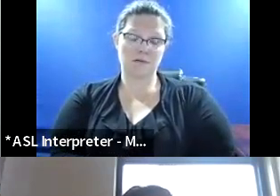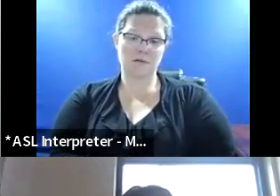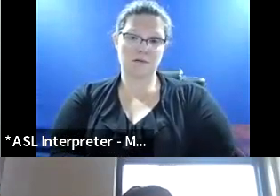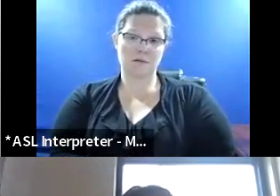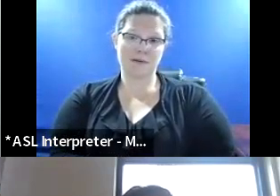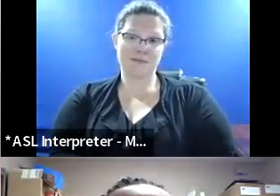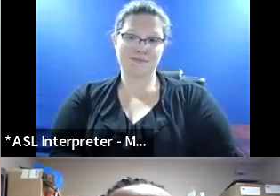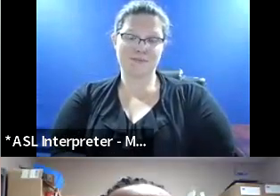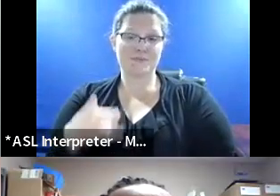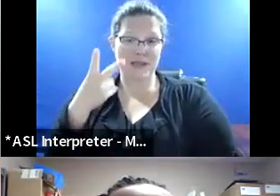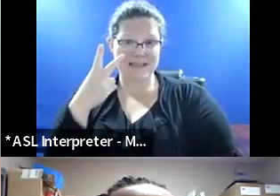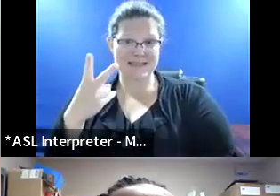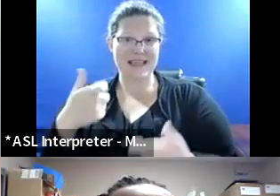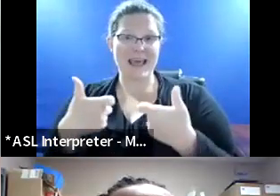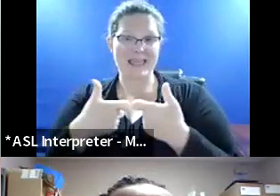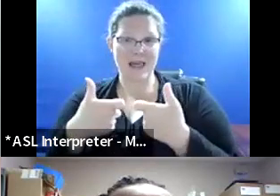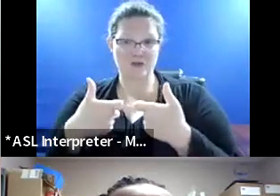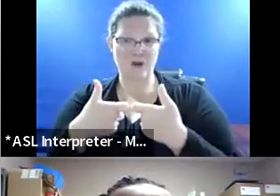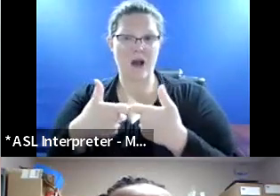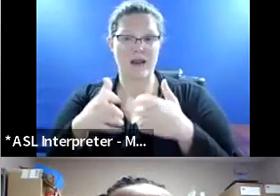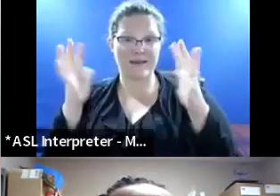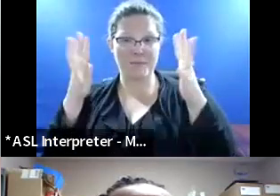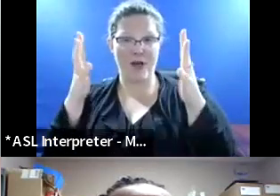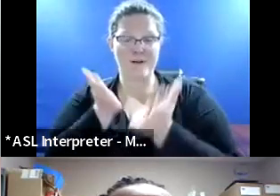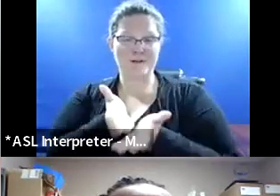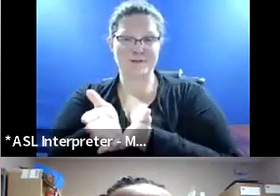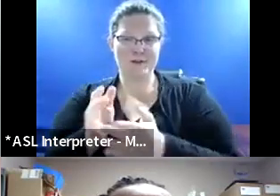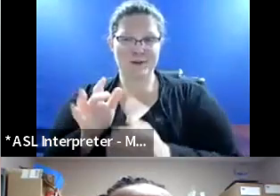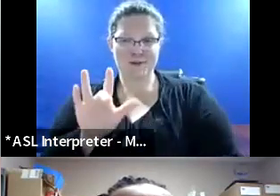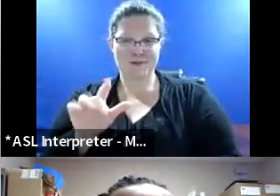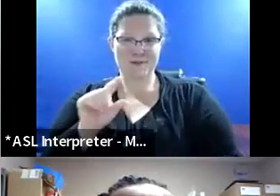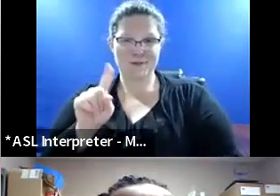DOES ANYBODY HAVE QUESTIONS THAT THEY WOULD LIKE TO ASK?